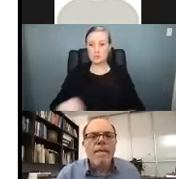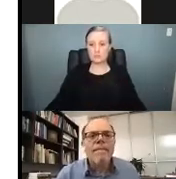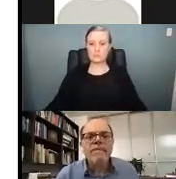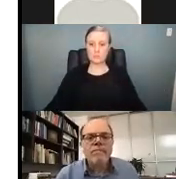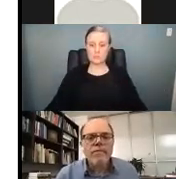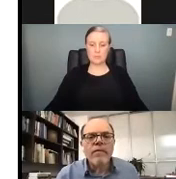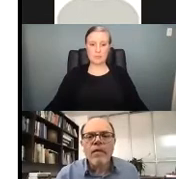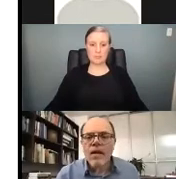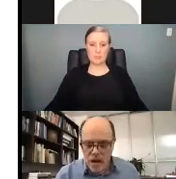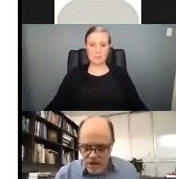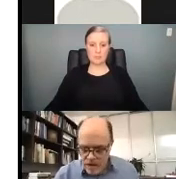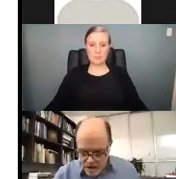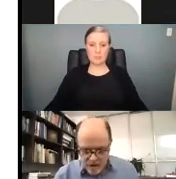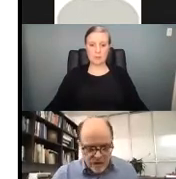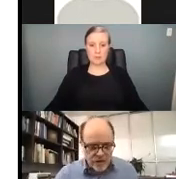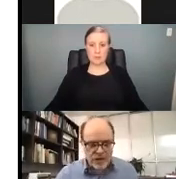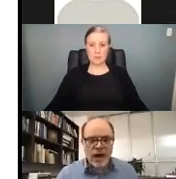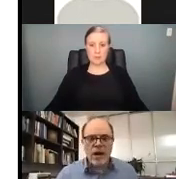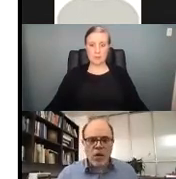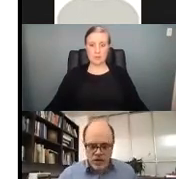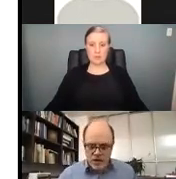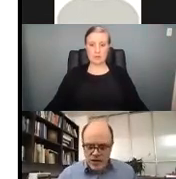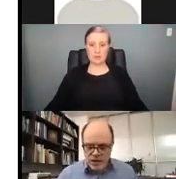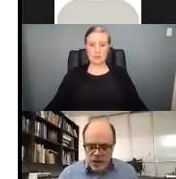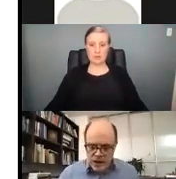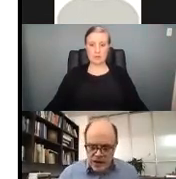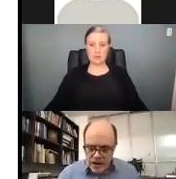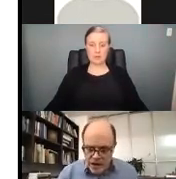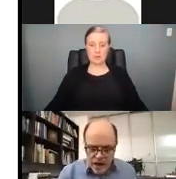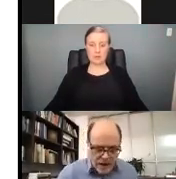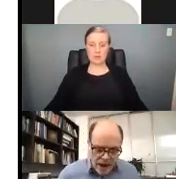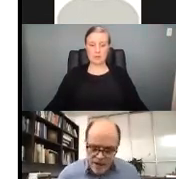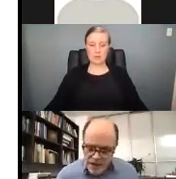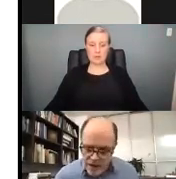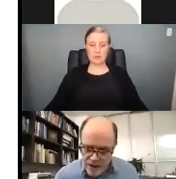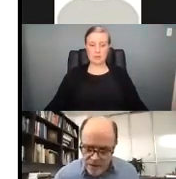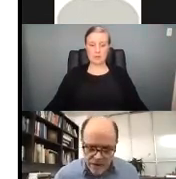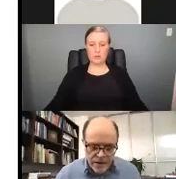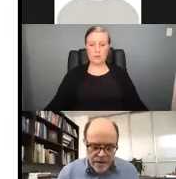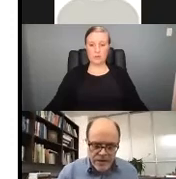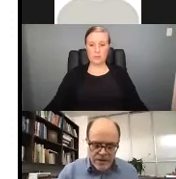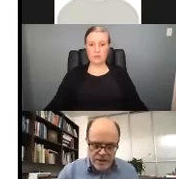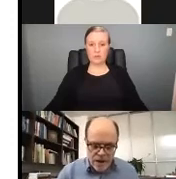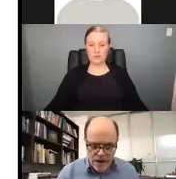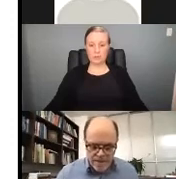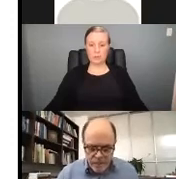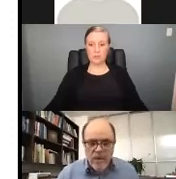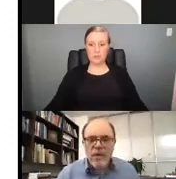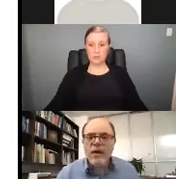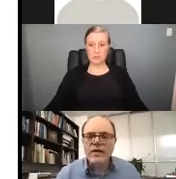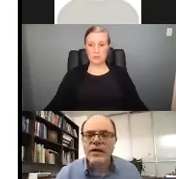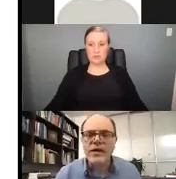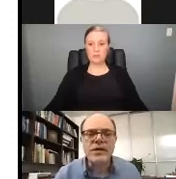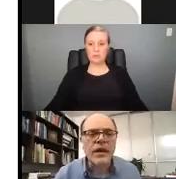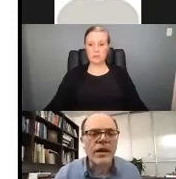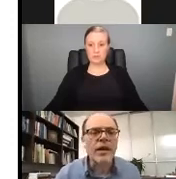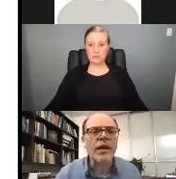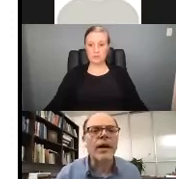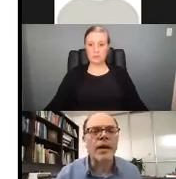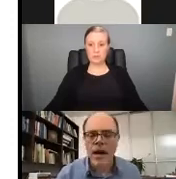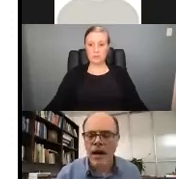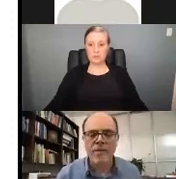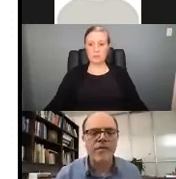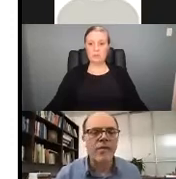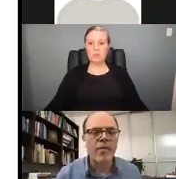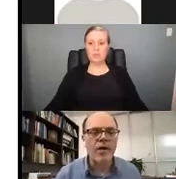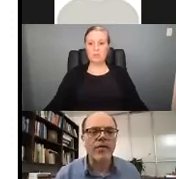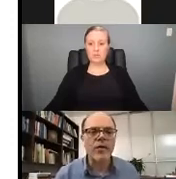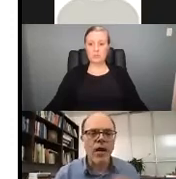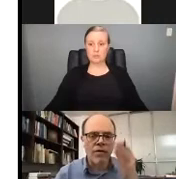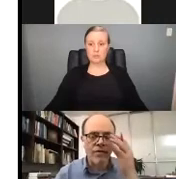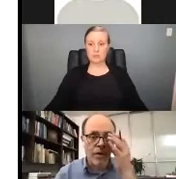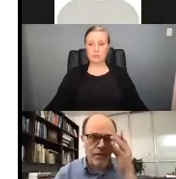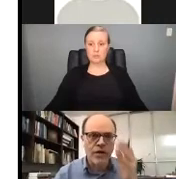I think this is also just looking at these feeders in from the point of view of regional